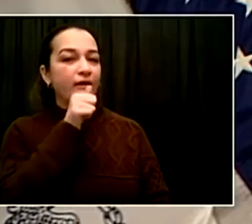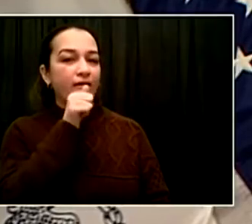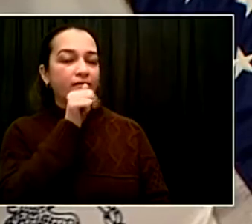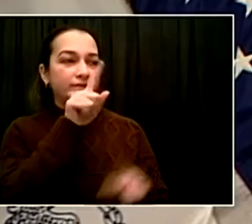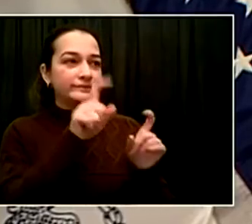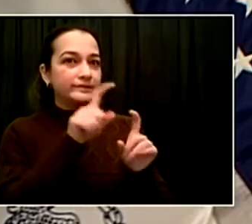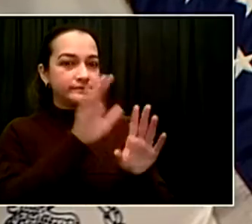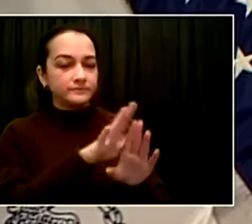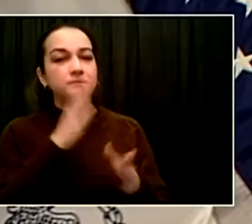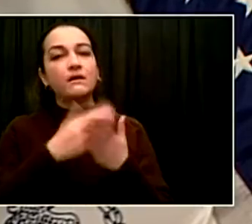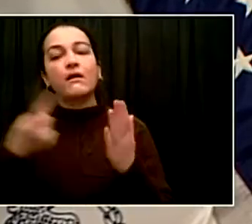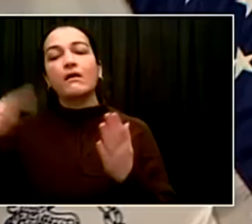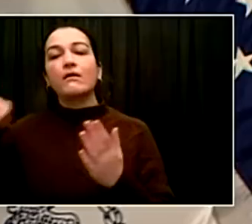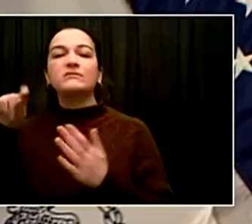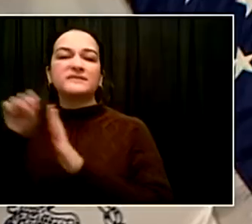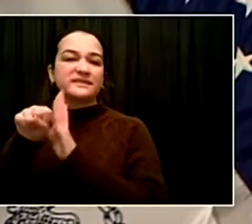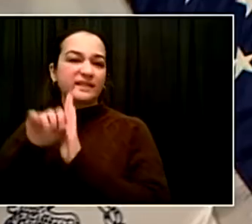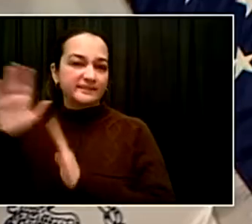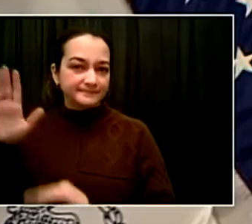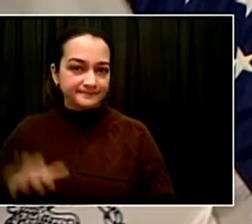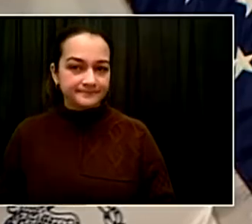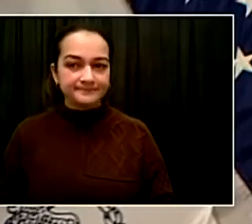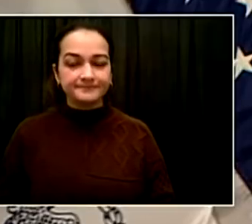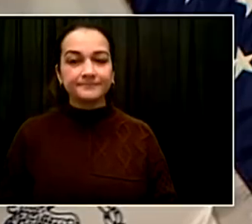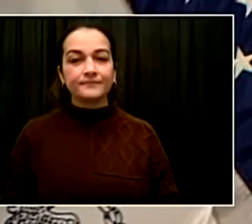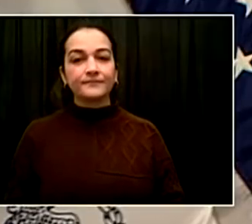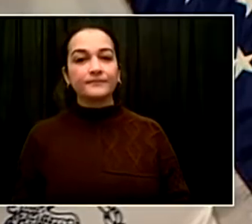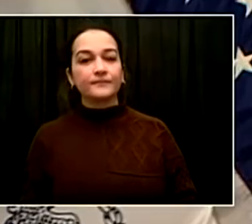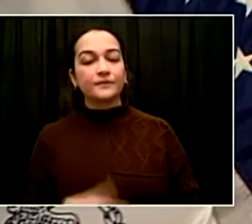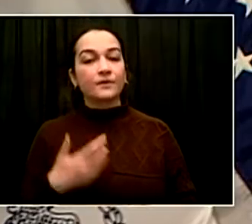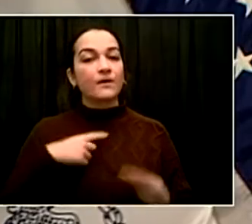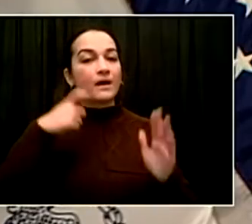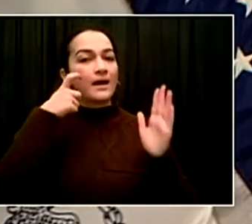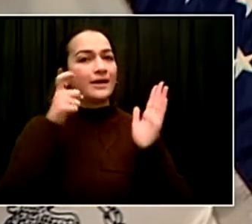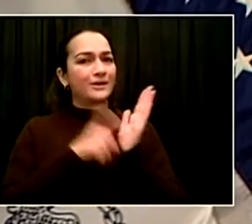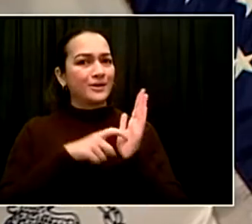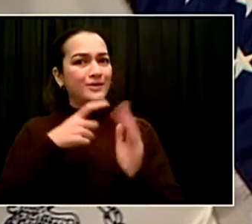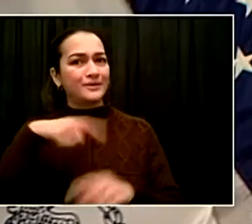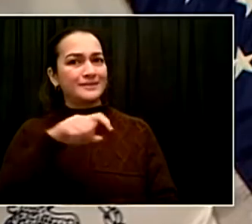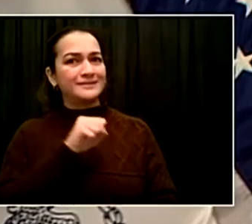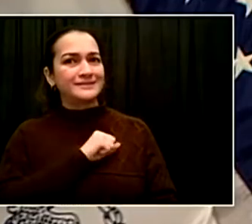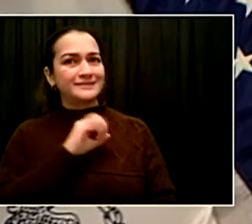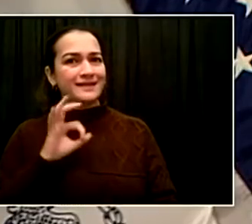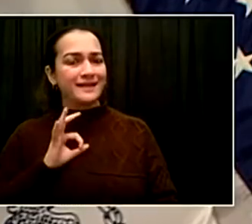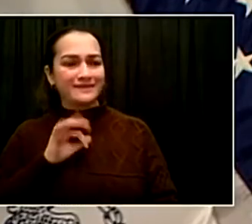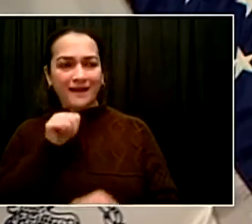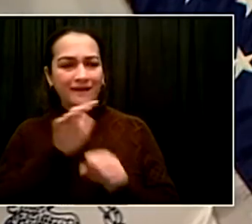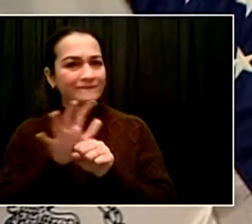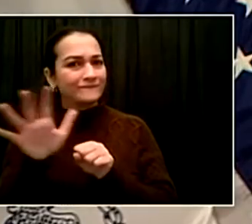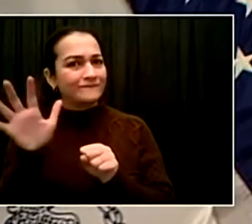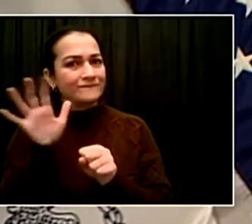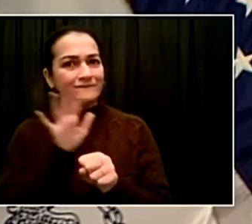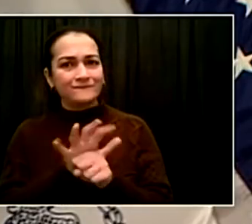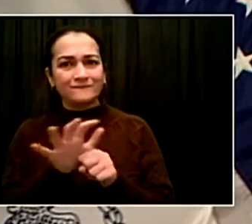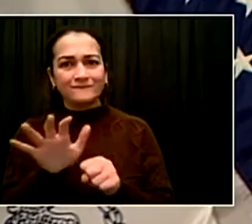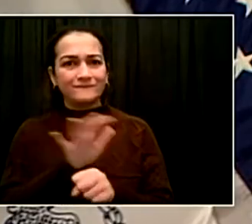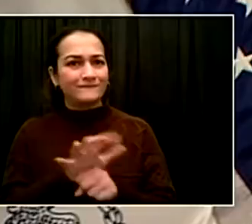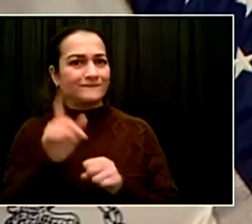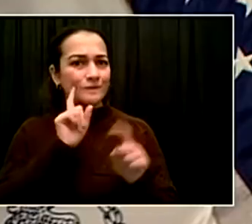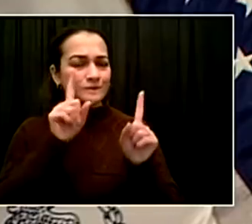FROM FIRSTHAND EXPERIENCE AND FROM OTHERS DO NOT APPEAR TO BE SUFFICIENTLY STAFFED. MANY HAVE ALSO OPENED LATE,